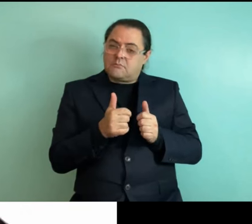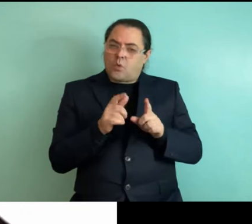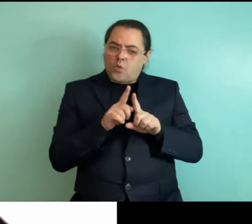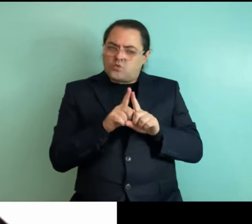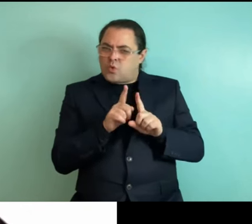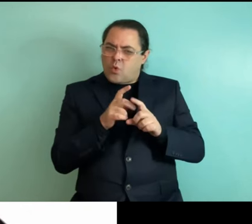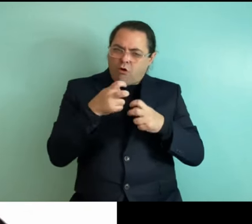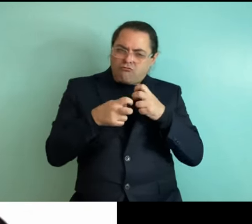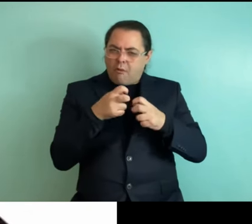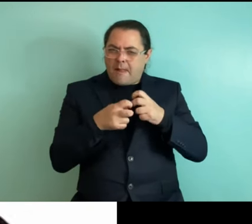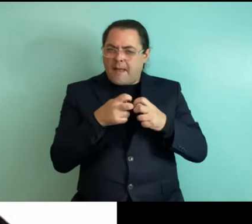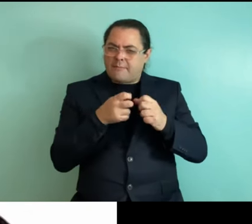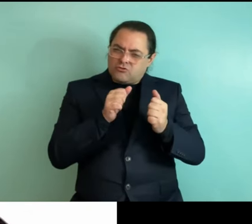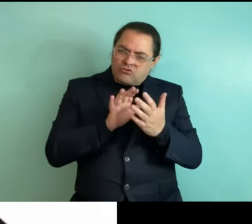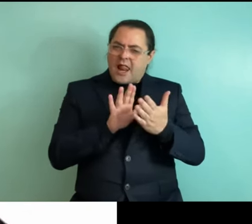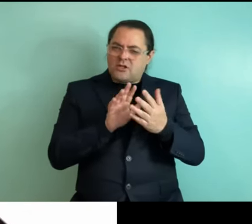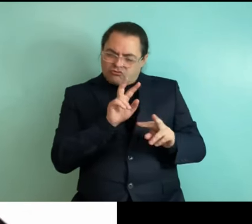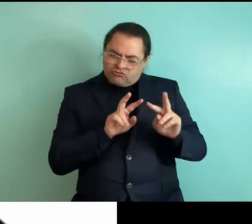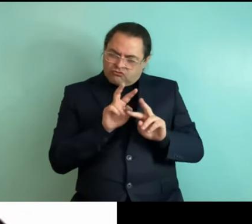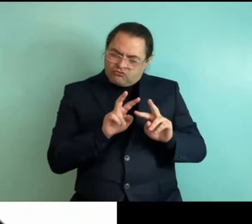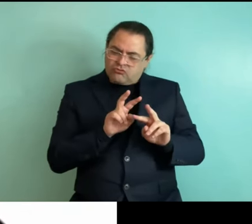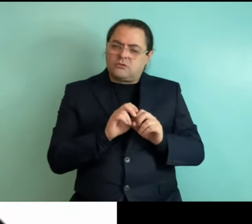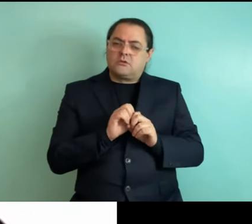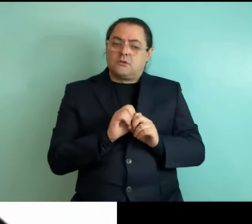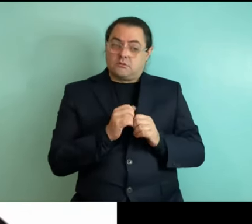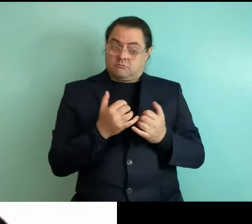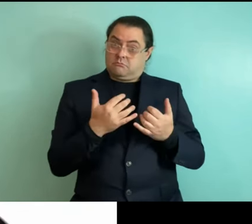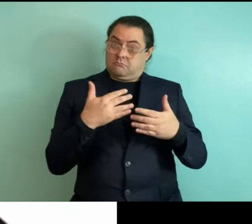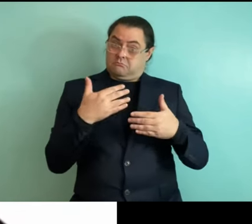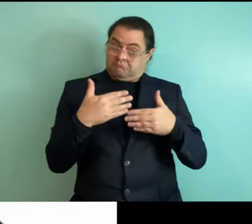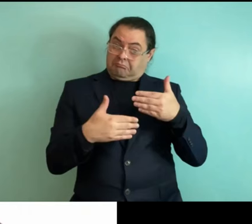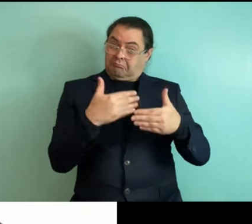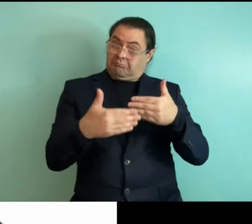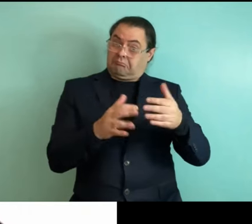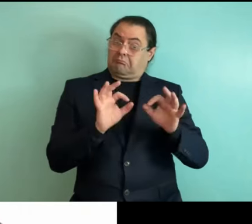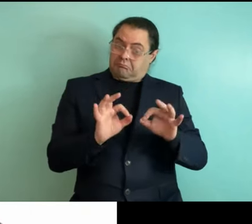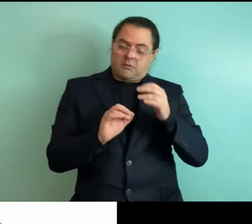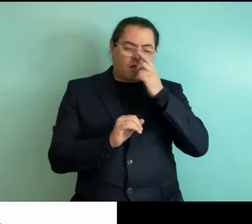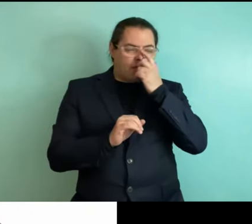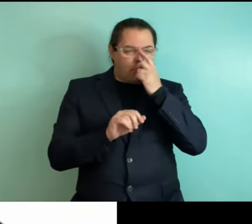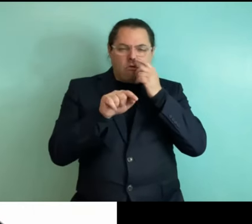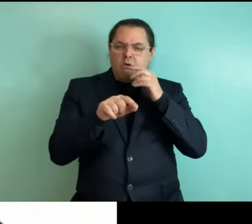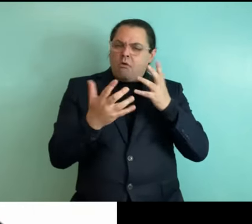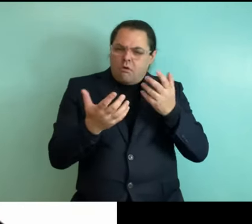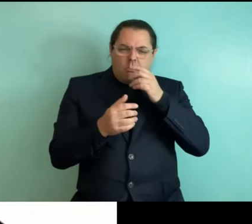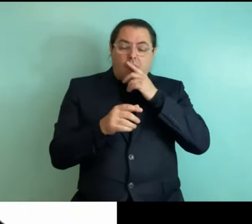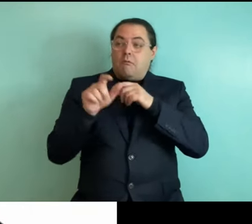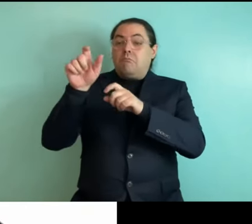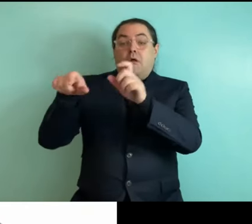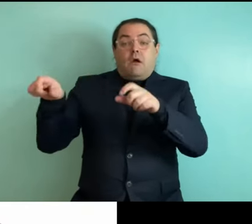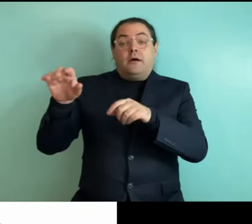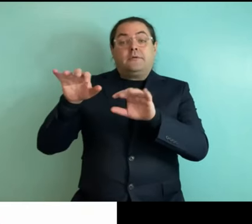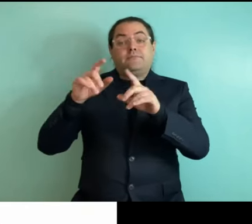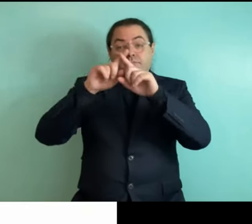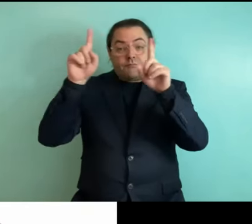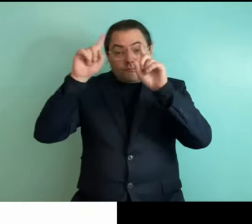so good. So the reality is is it's actually placement of of graduates, through a hiring